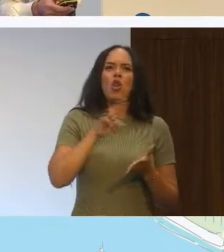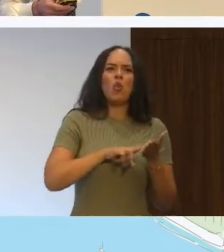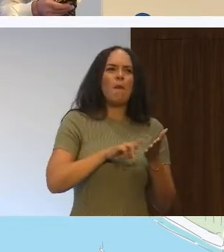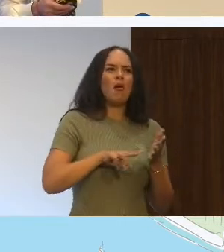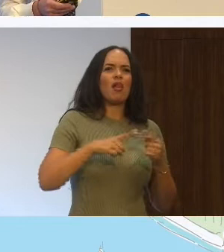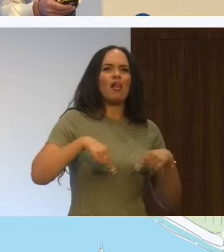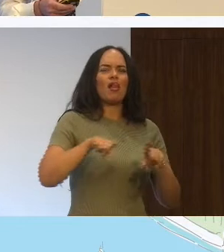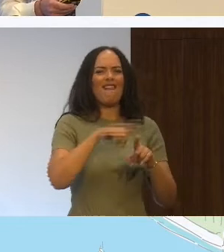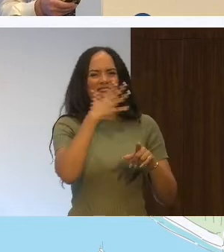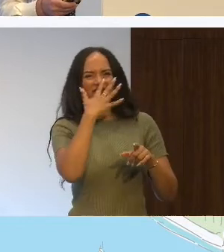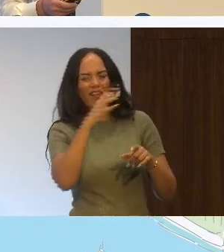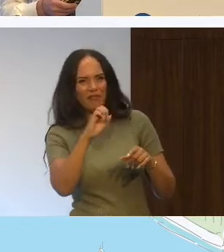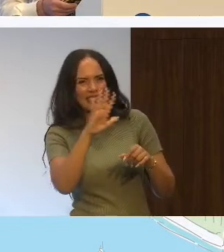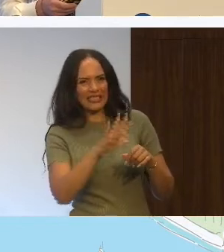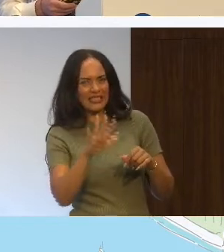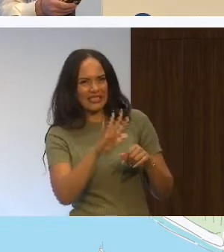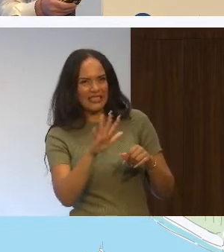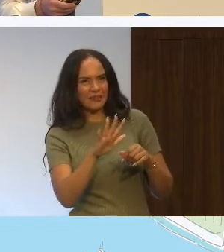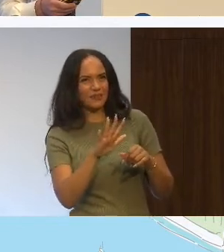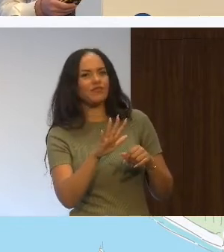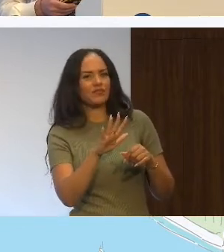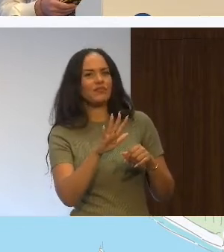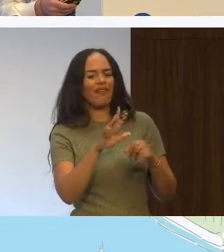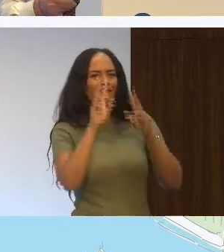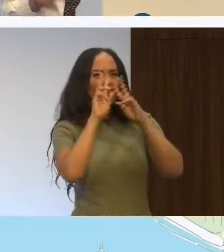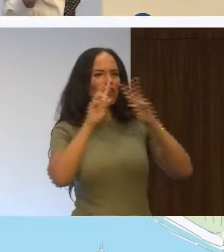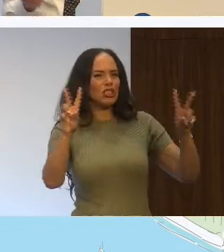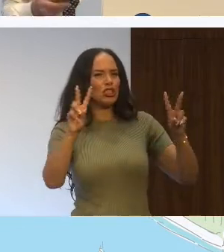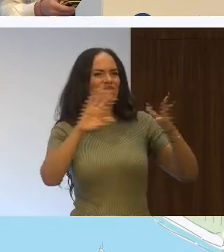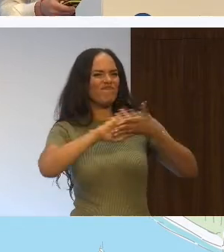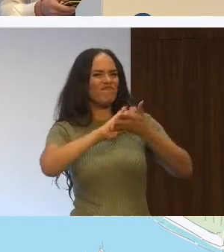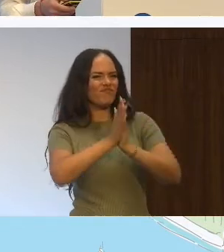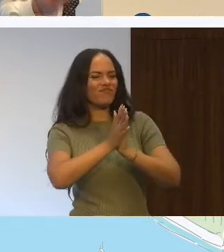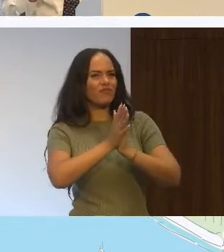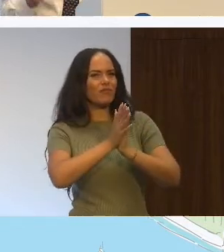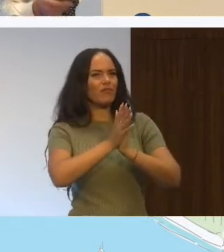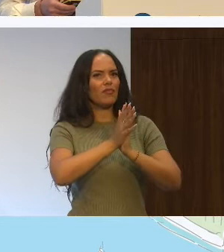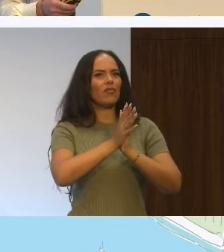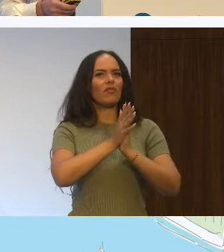visual aura, which is very disabling and not necessarily with headache, just just visual aura.